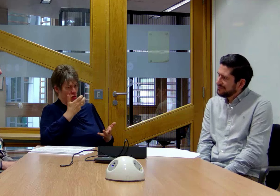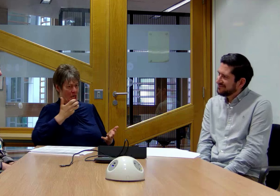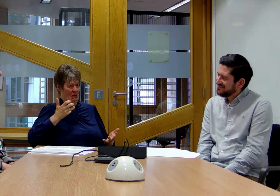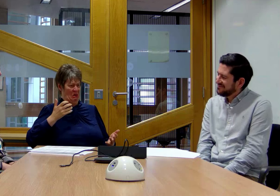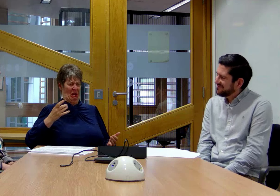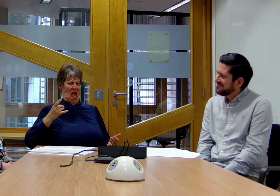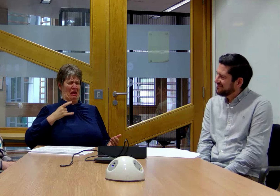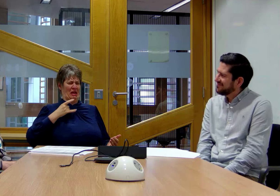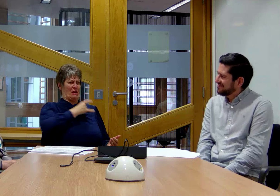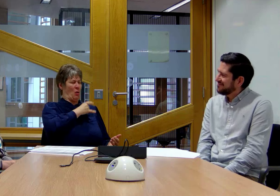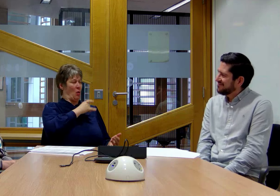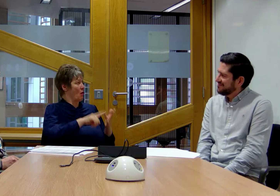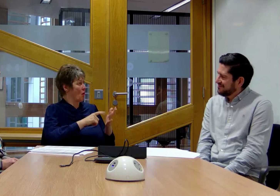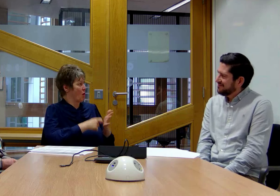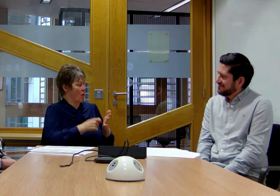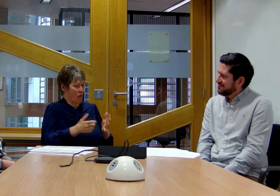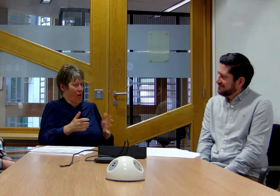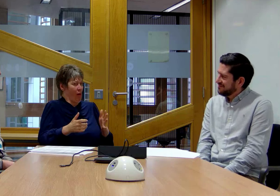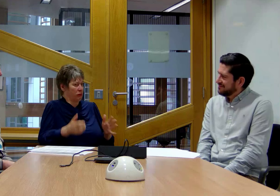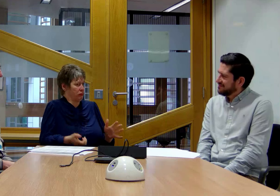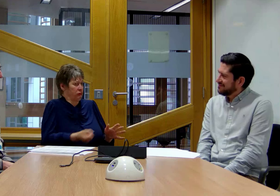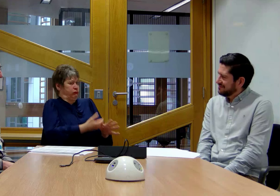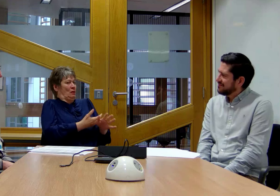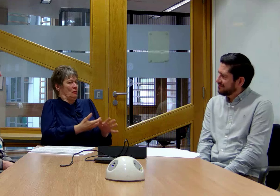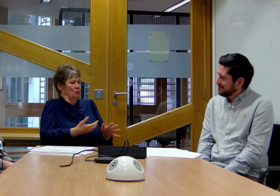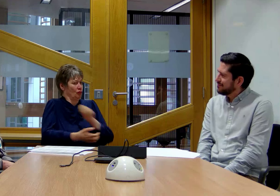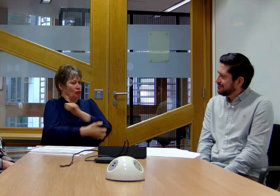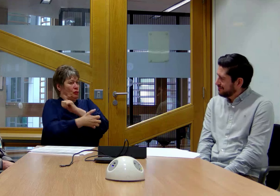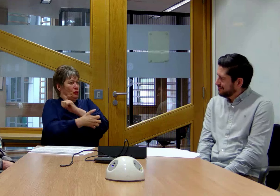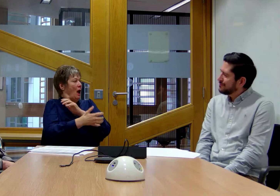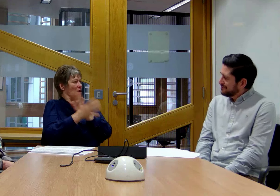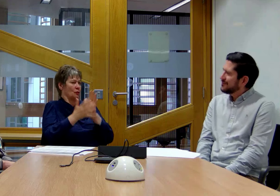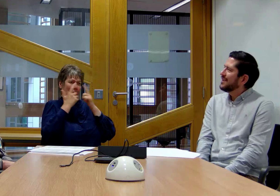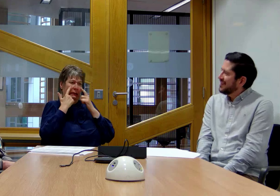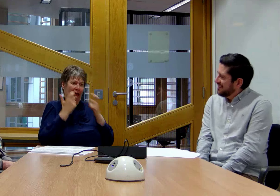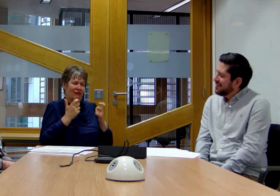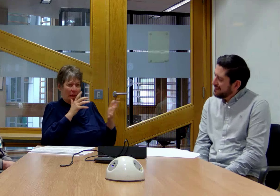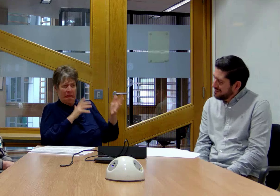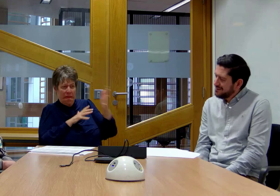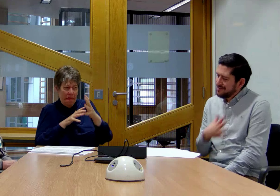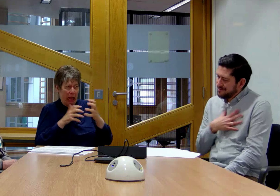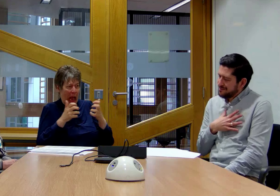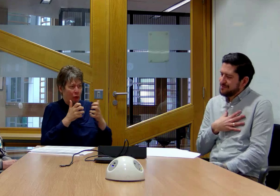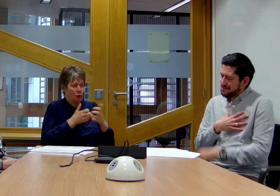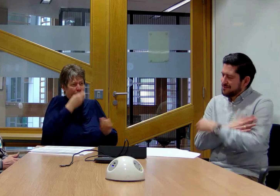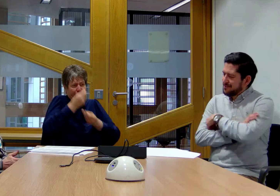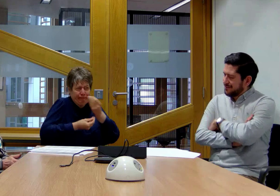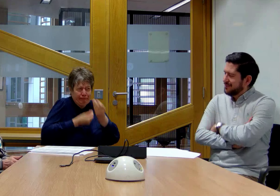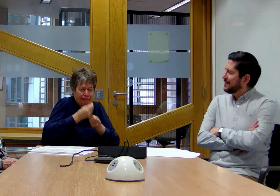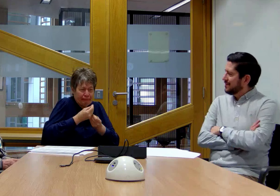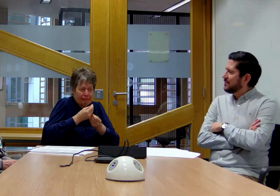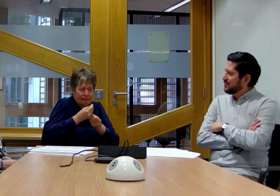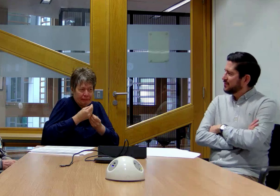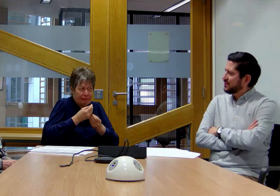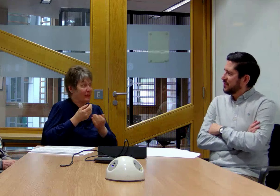offensive, maybe not too clinical or not too childish, or not too rude. That kind of thing can be difficult.